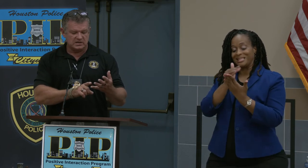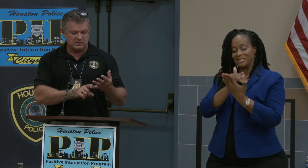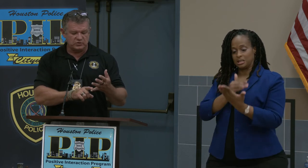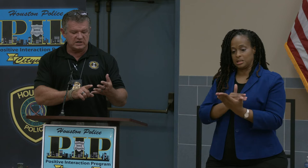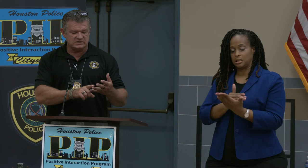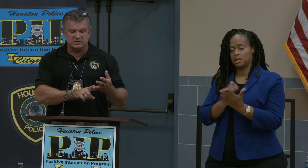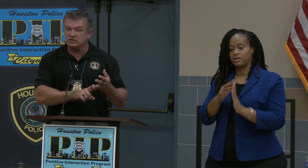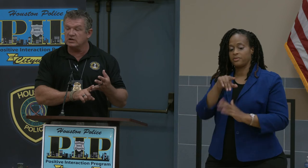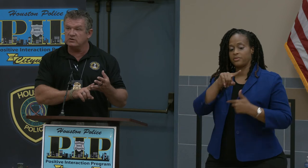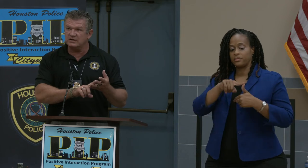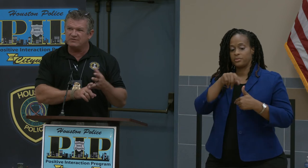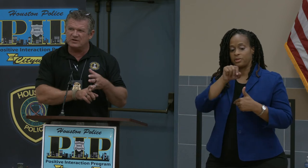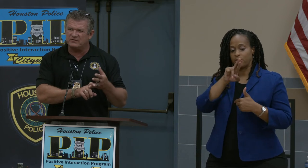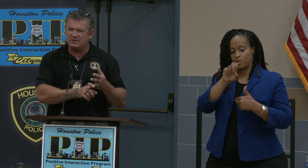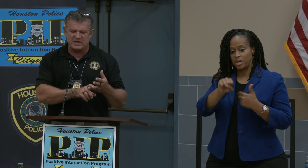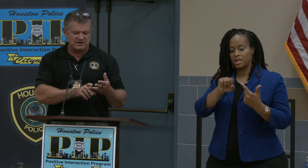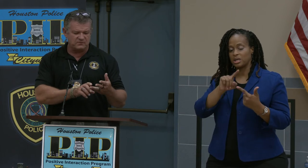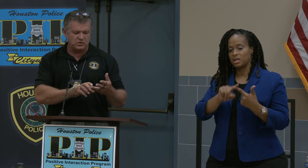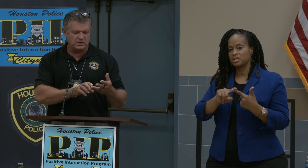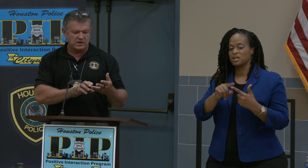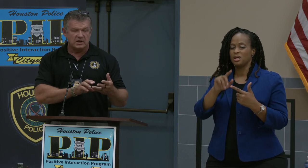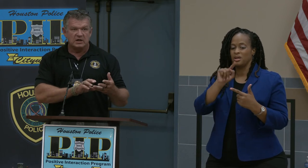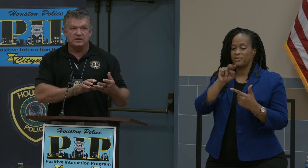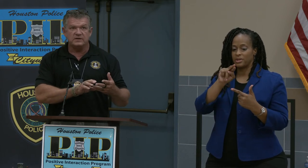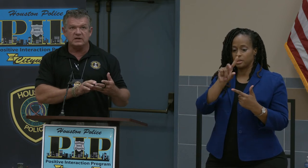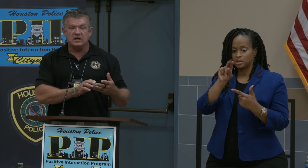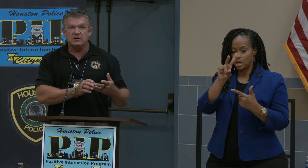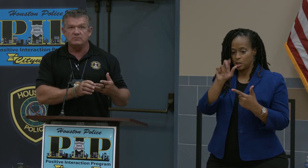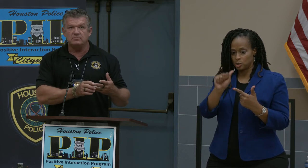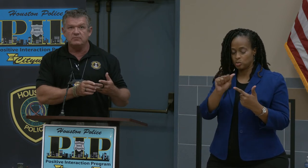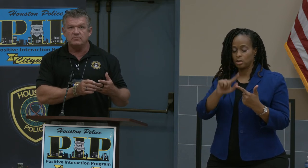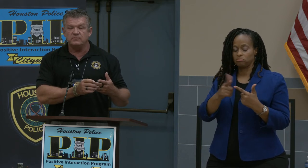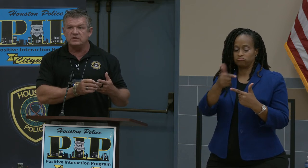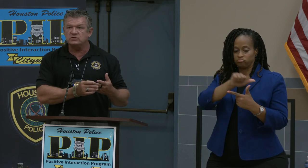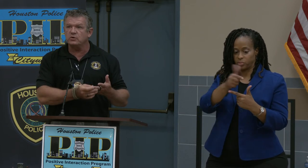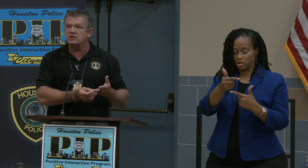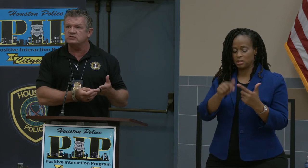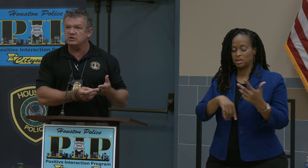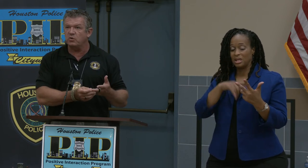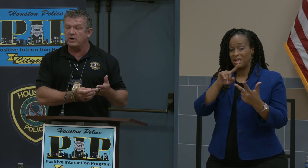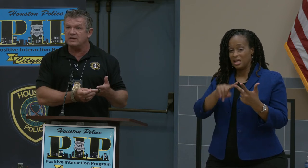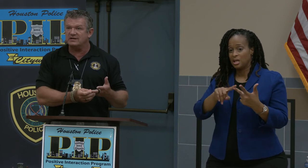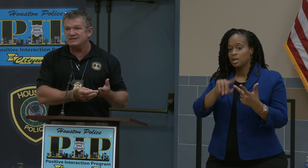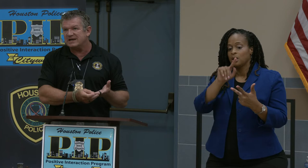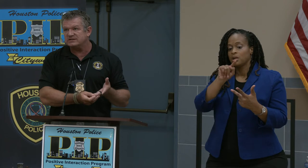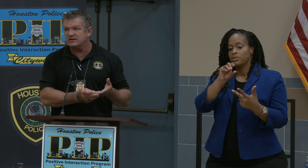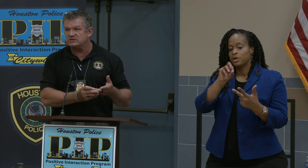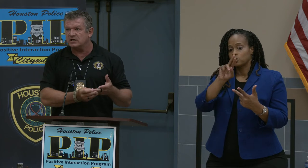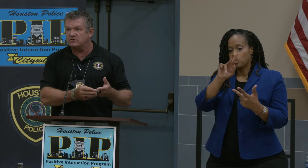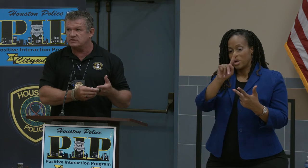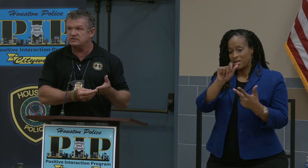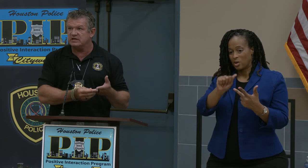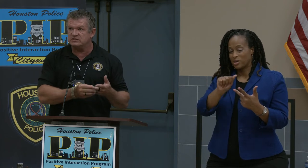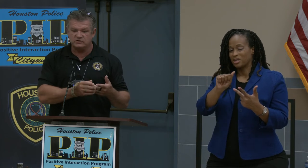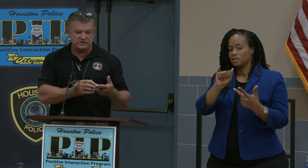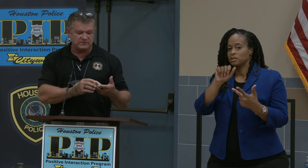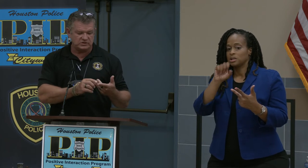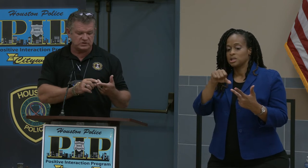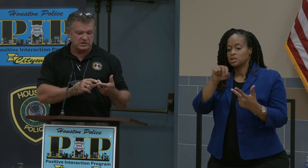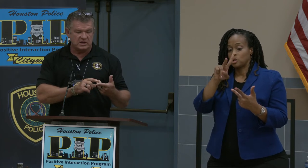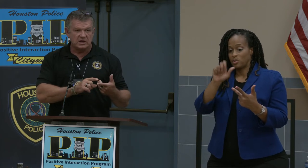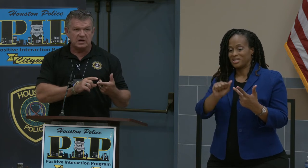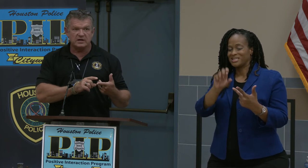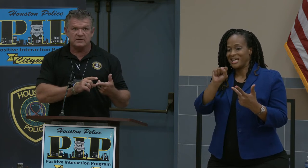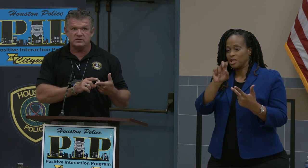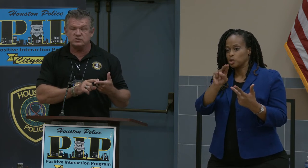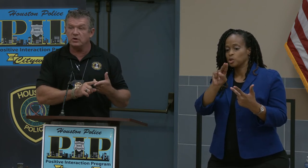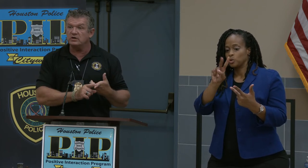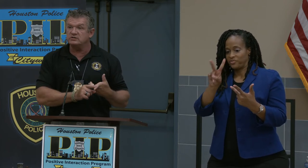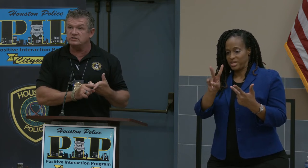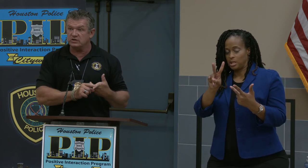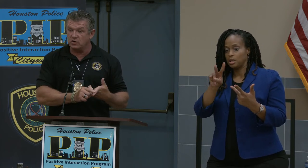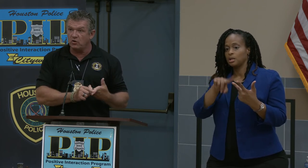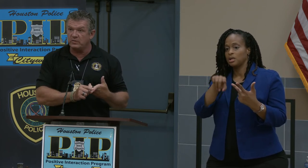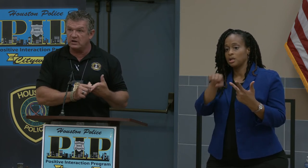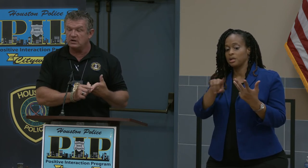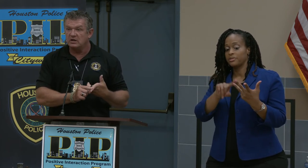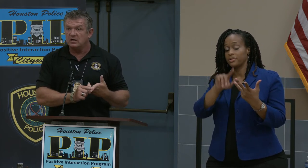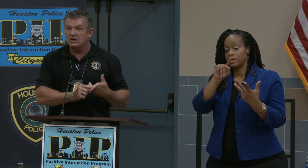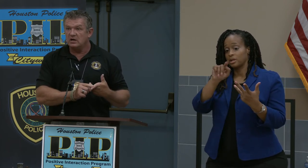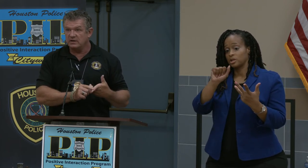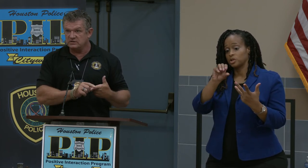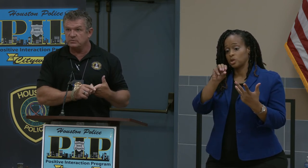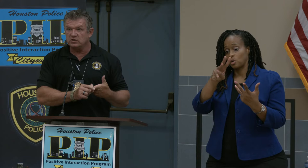The Prius and the Tundra flip back and forth. The Toyota Tacoma, the